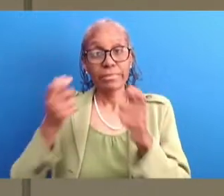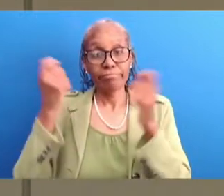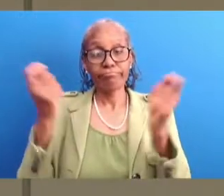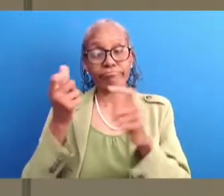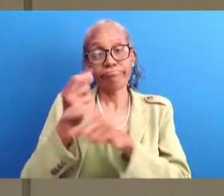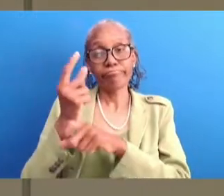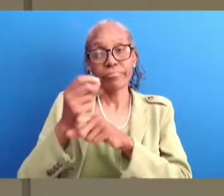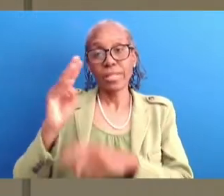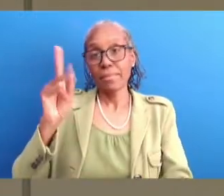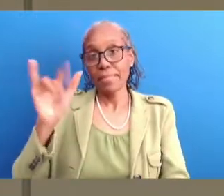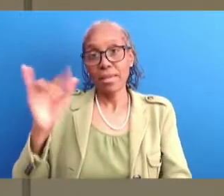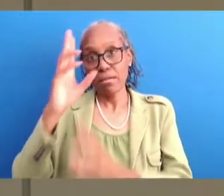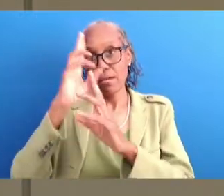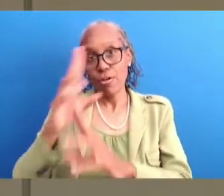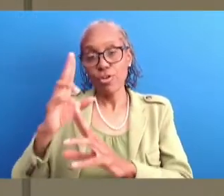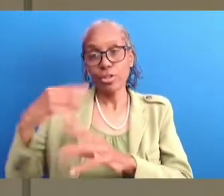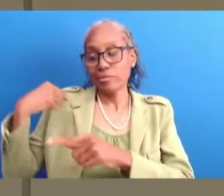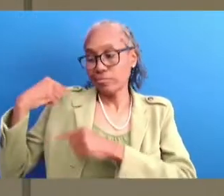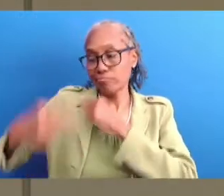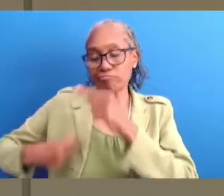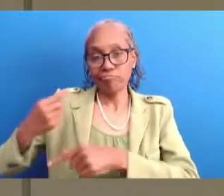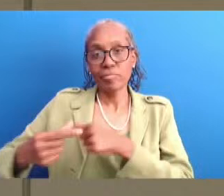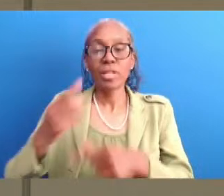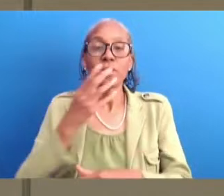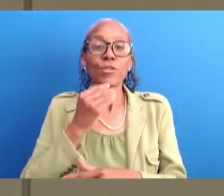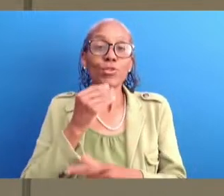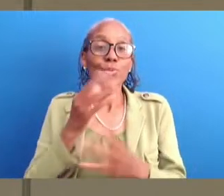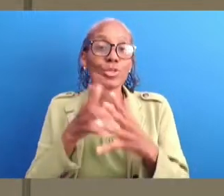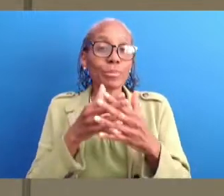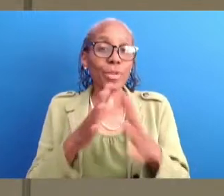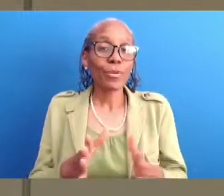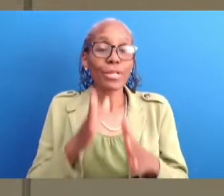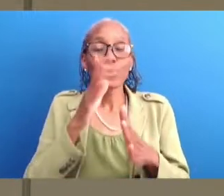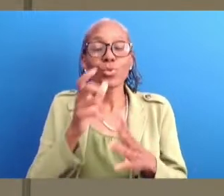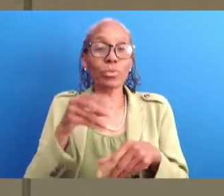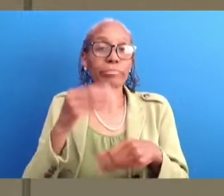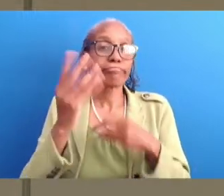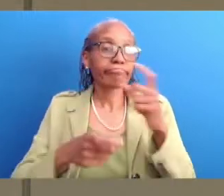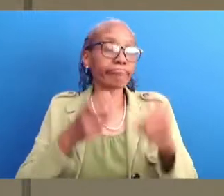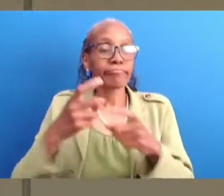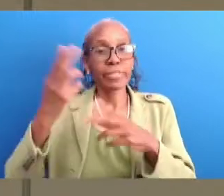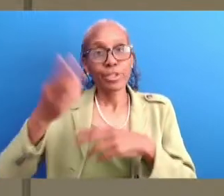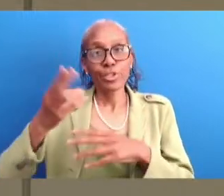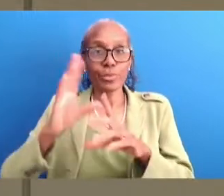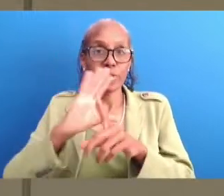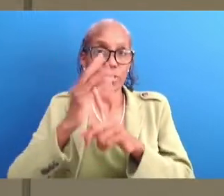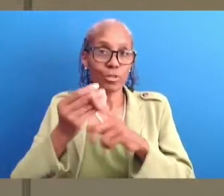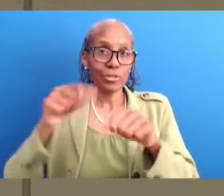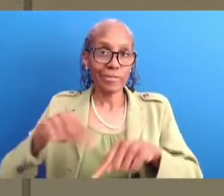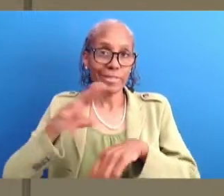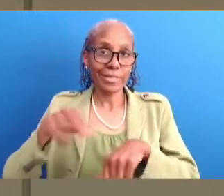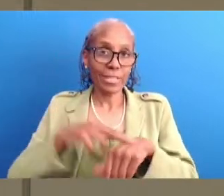WHEREAS, JEWISH AMERICAN HERITAGE MONTH IS CELEBRATED ANNUALLY IN MAY TO HONOR THE